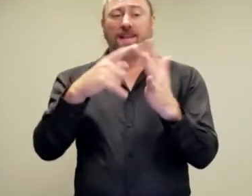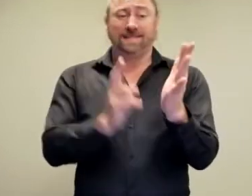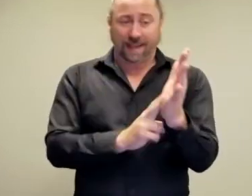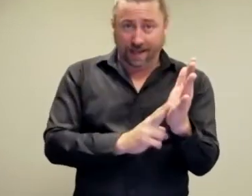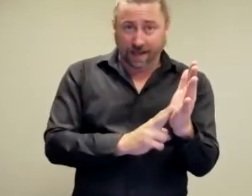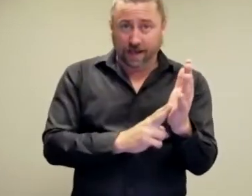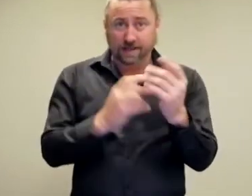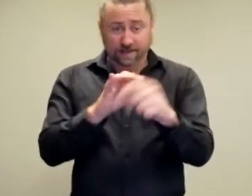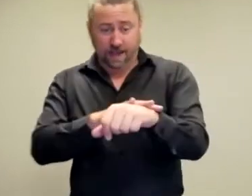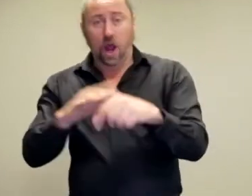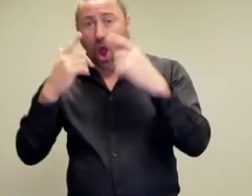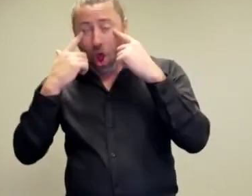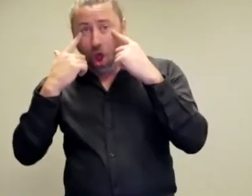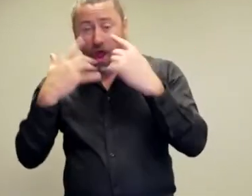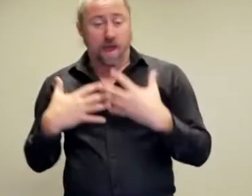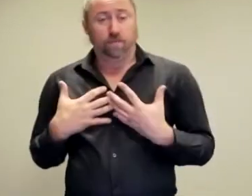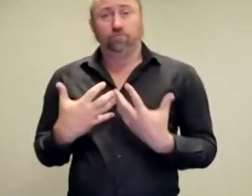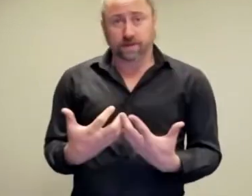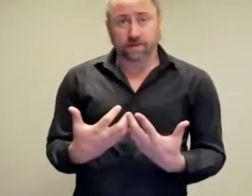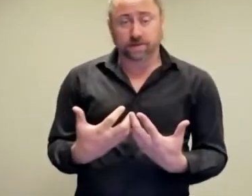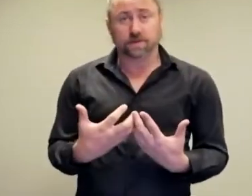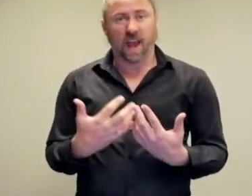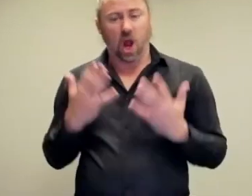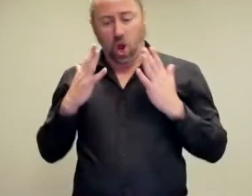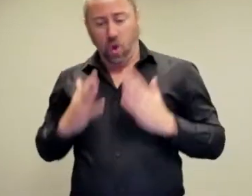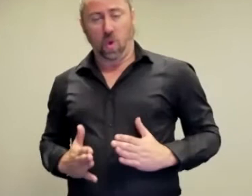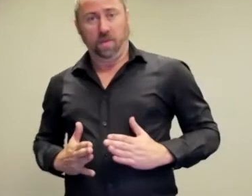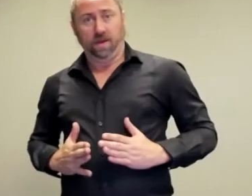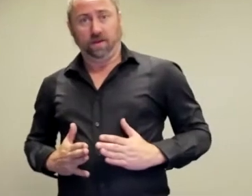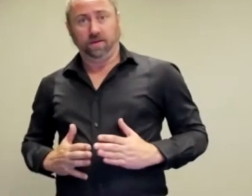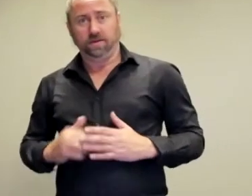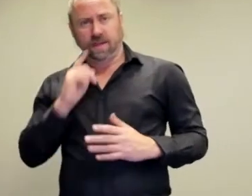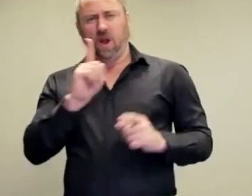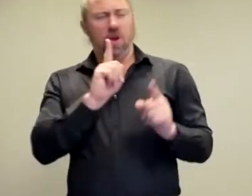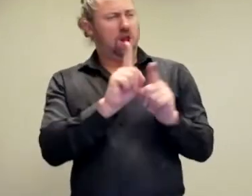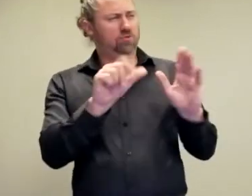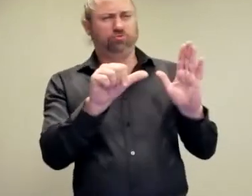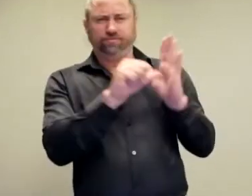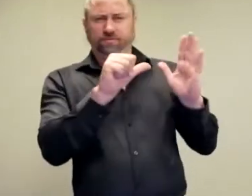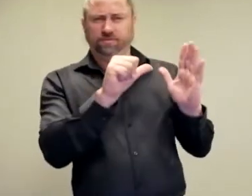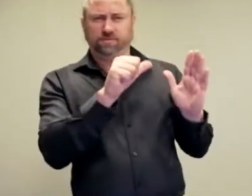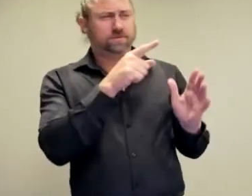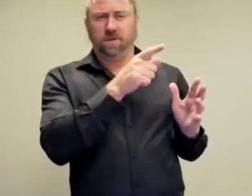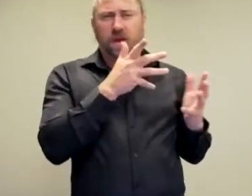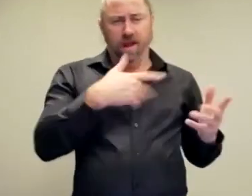and also appear as human bodies. Their rather rigid typology suggests a canon of allowable forms